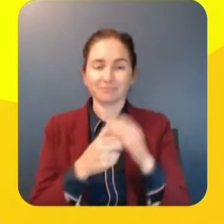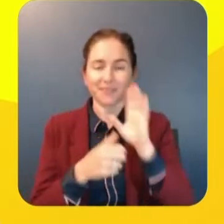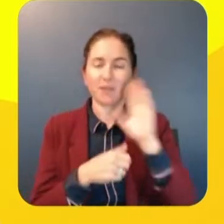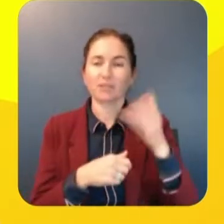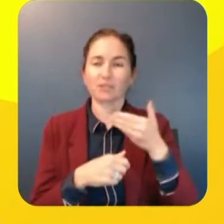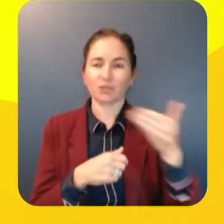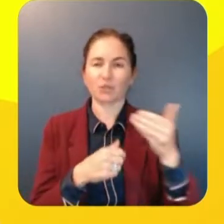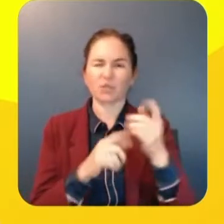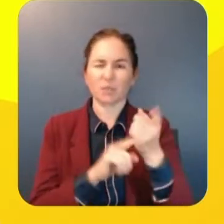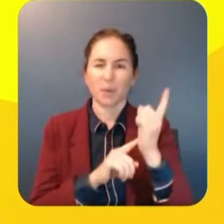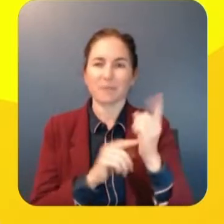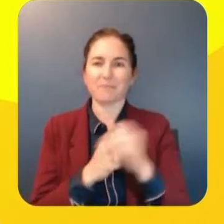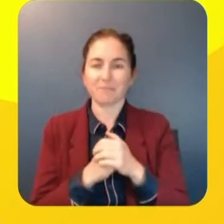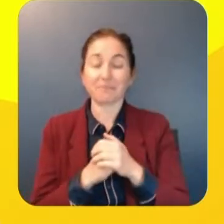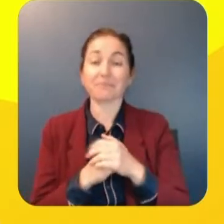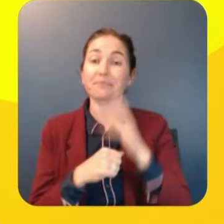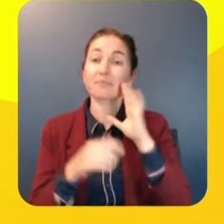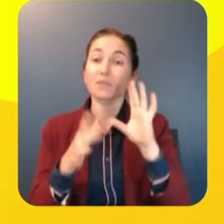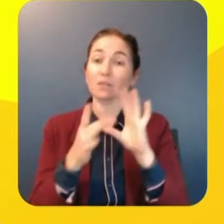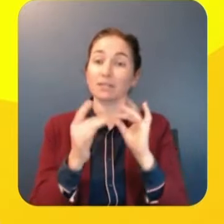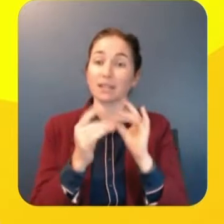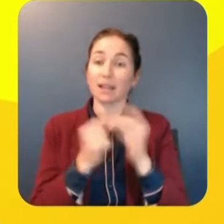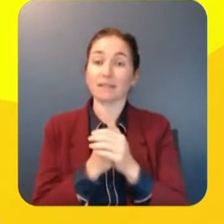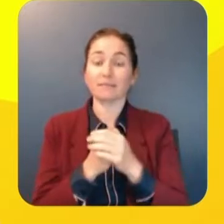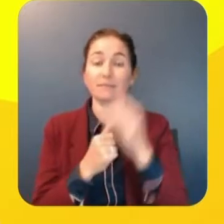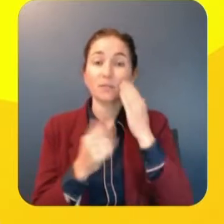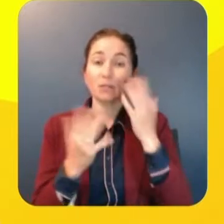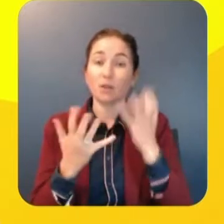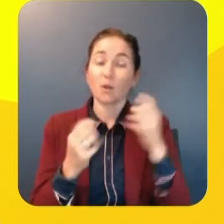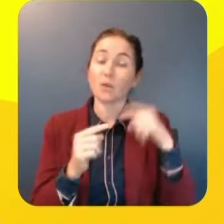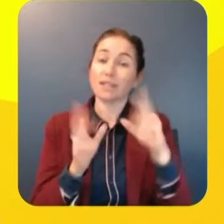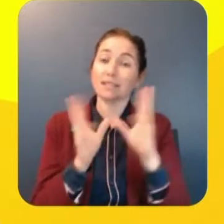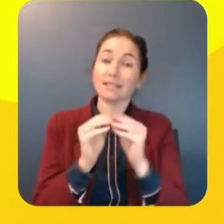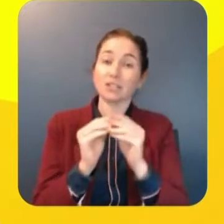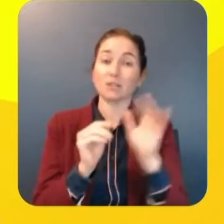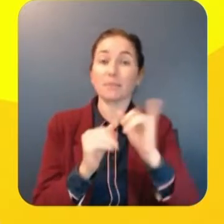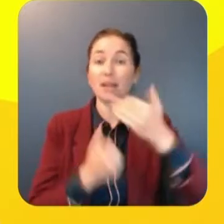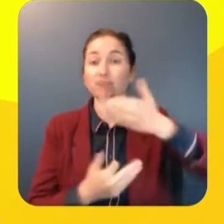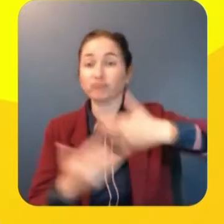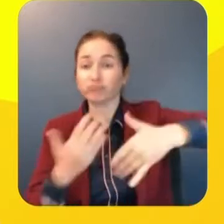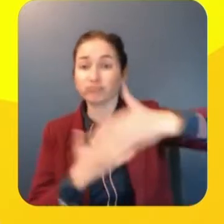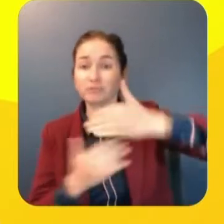And what I will say is I want this session to be as interactive and as free-flowing as possible.